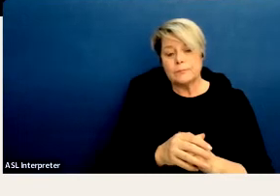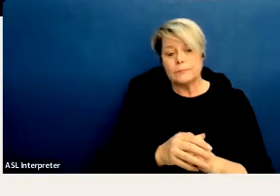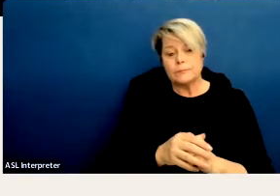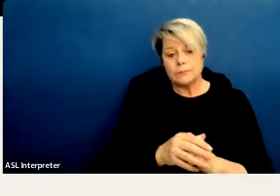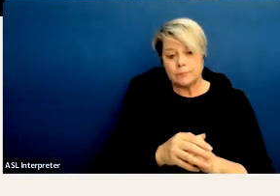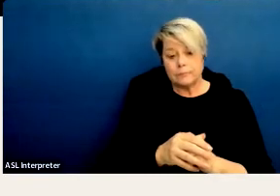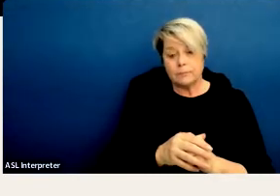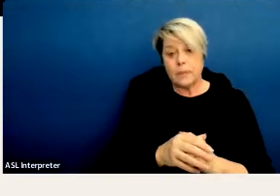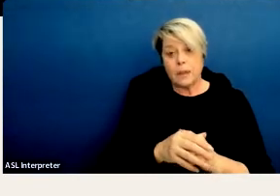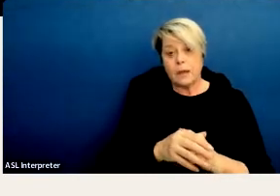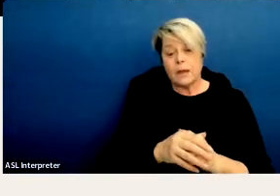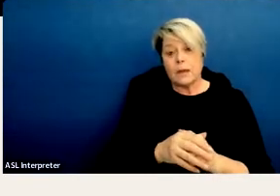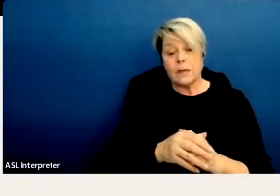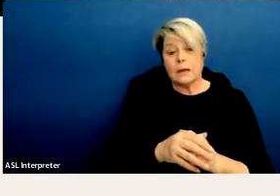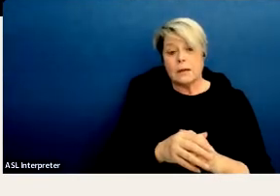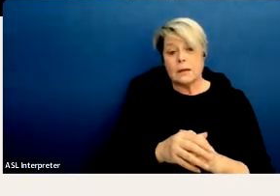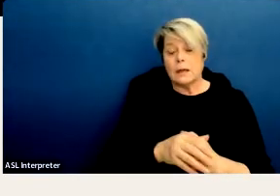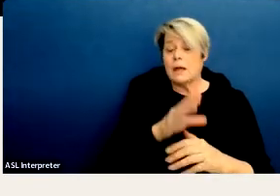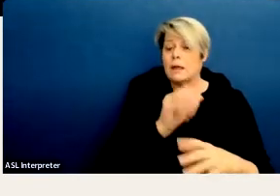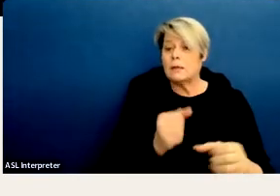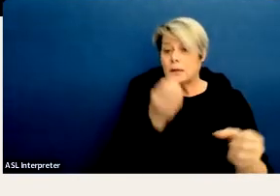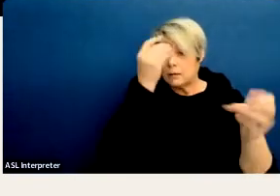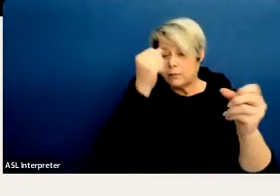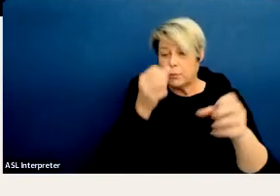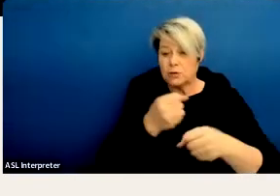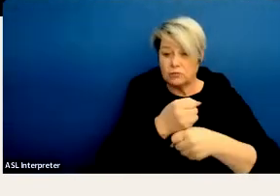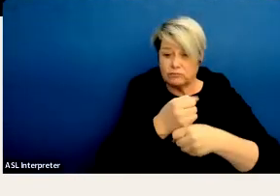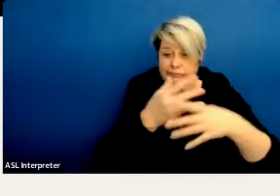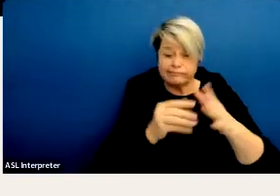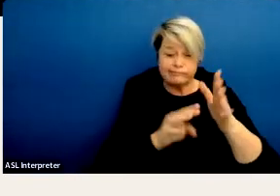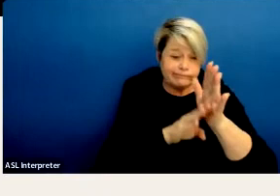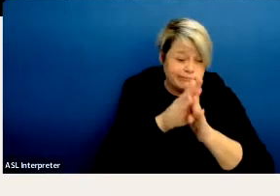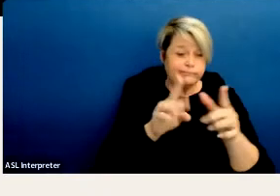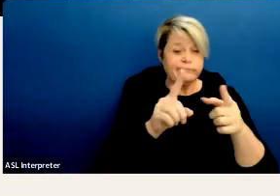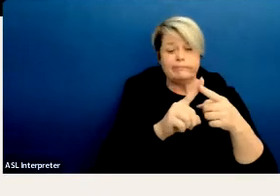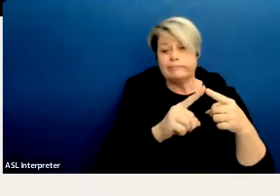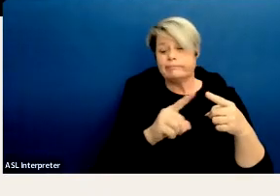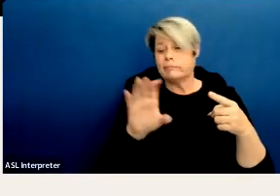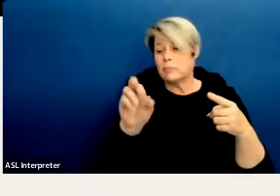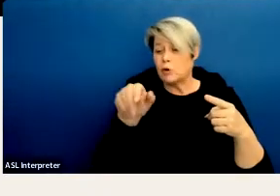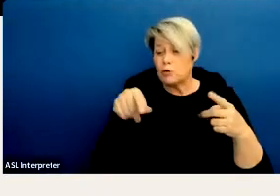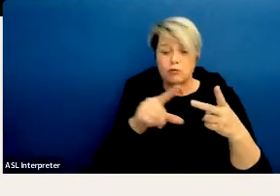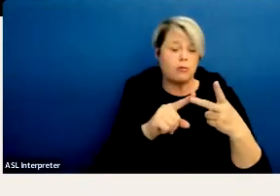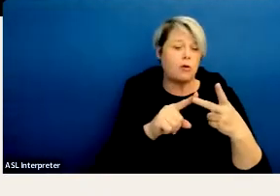sustainable and organic agriculture. So now it provides information. It is expanded. Now it